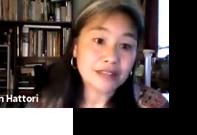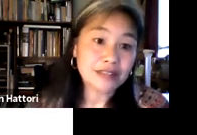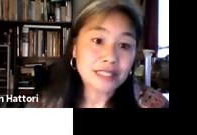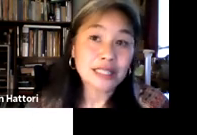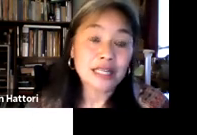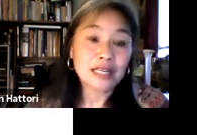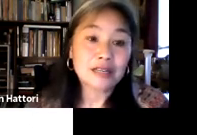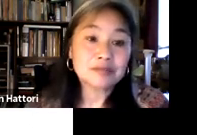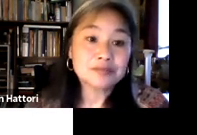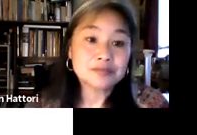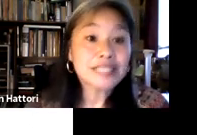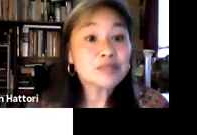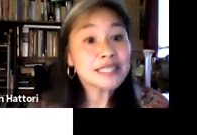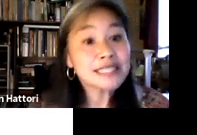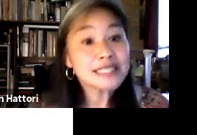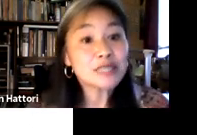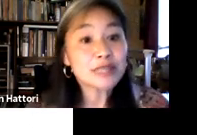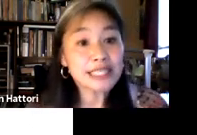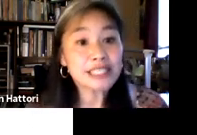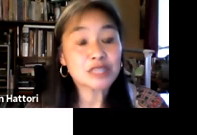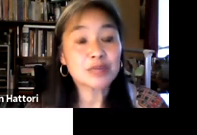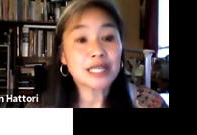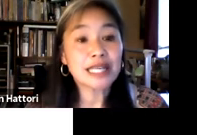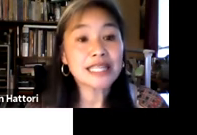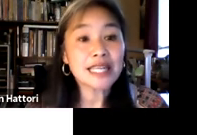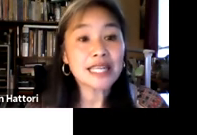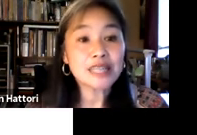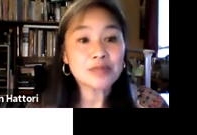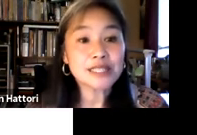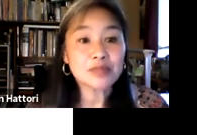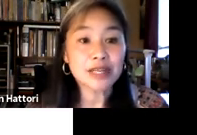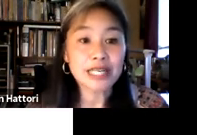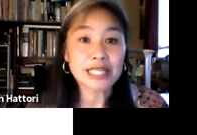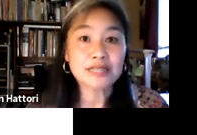some compensations apology, some gesture from the government to